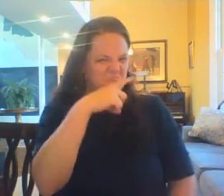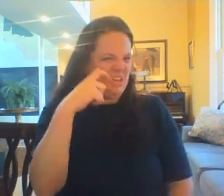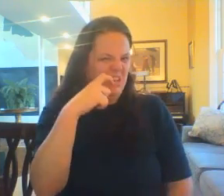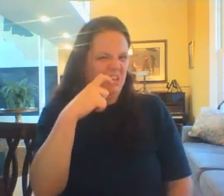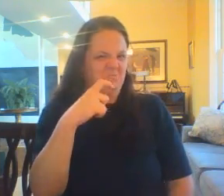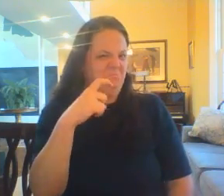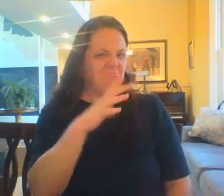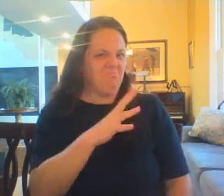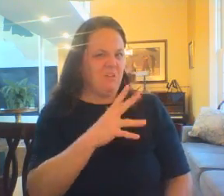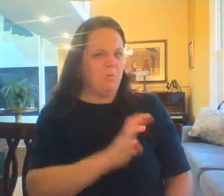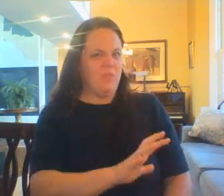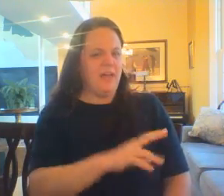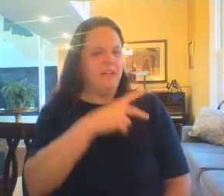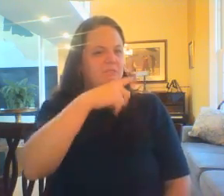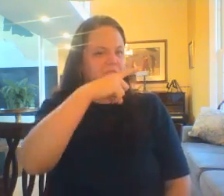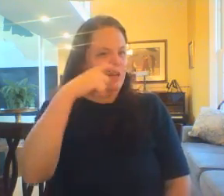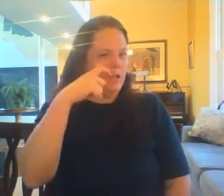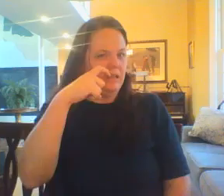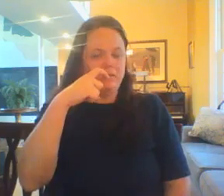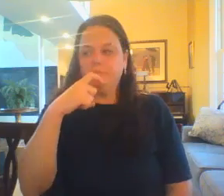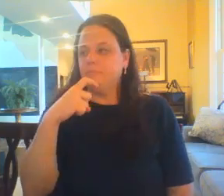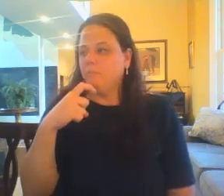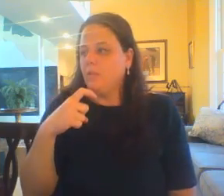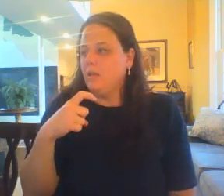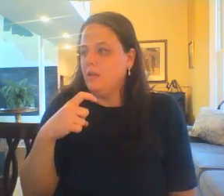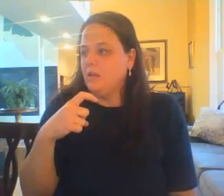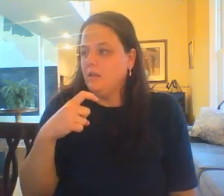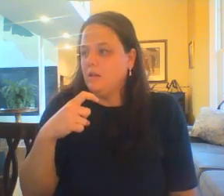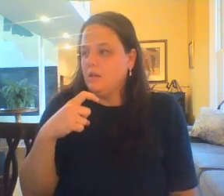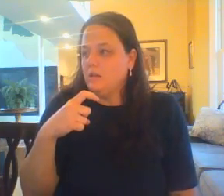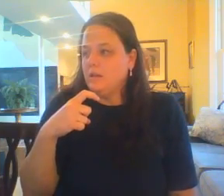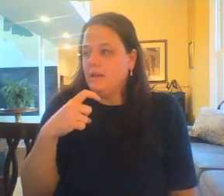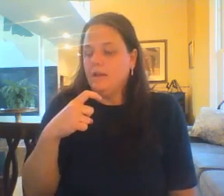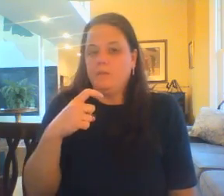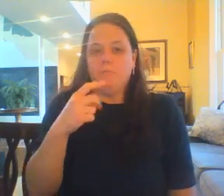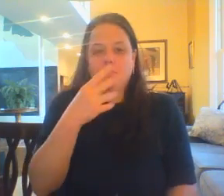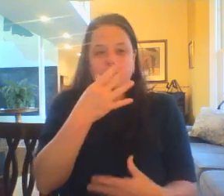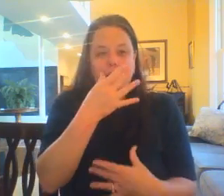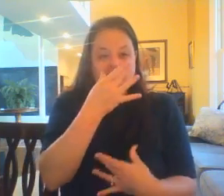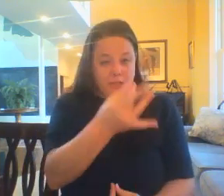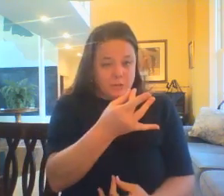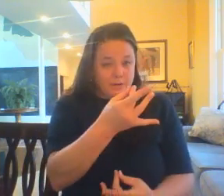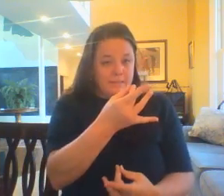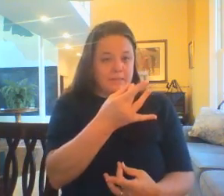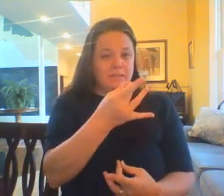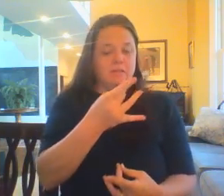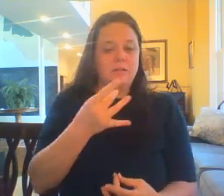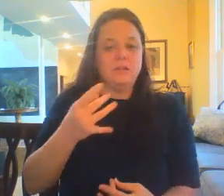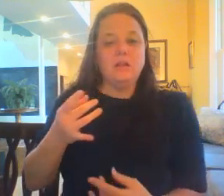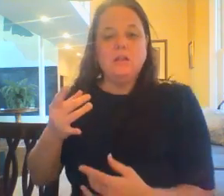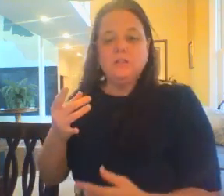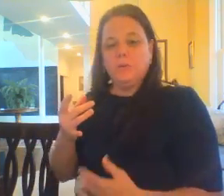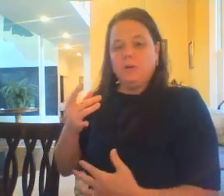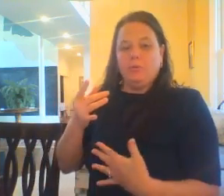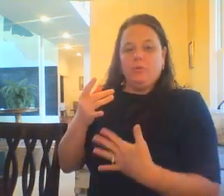ugly I don't want that ugly um